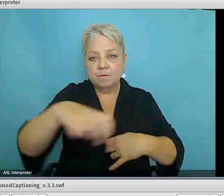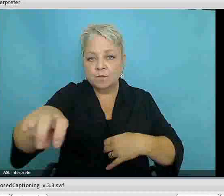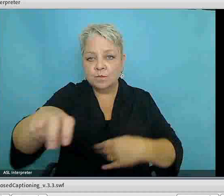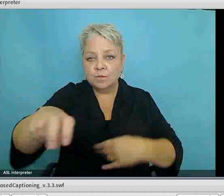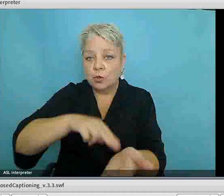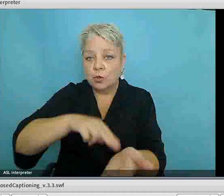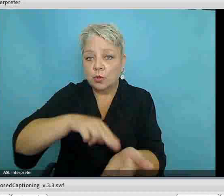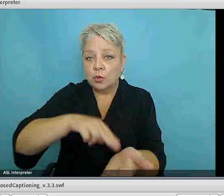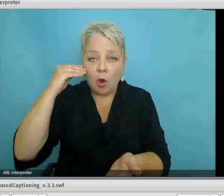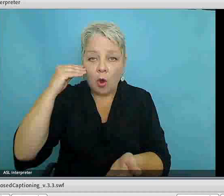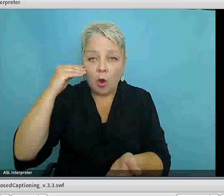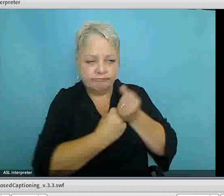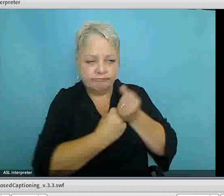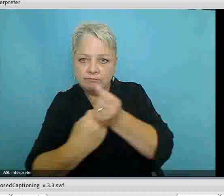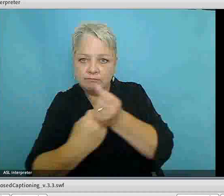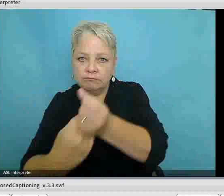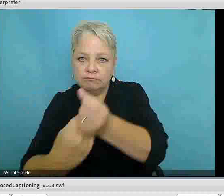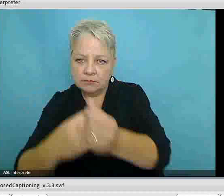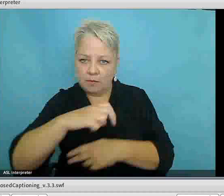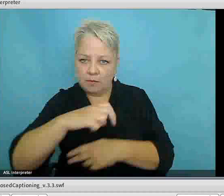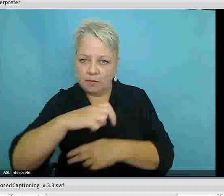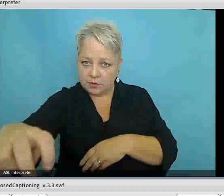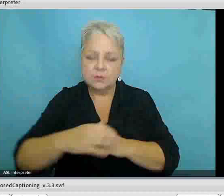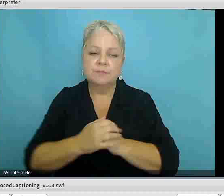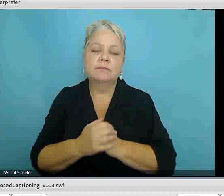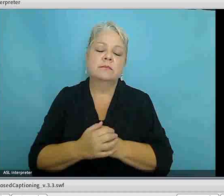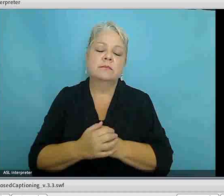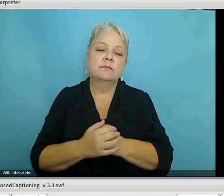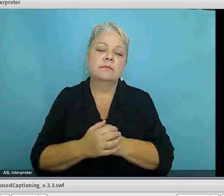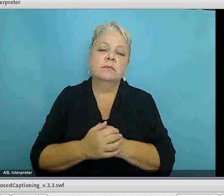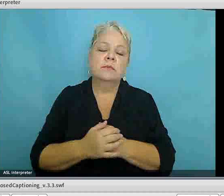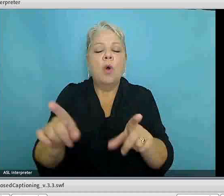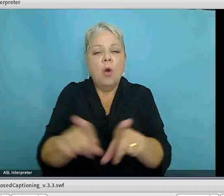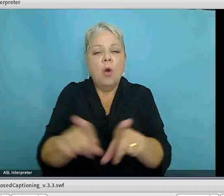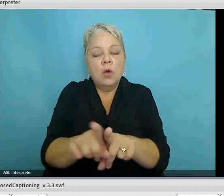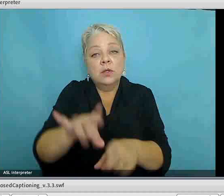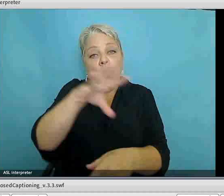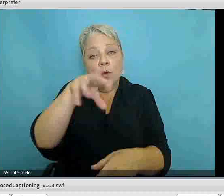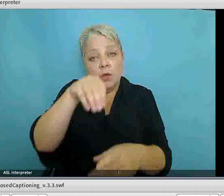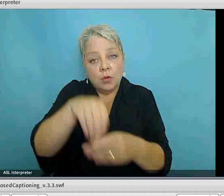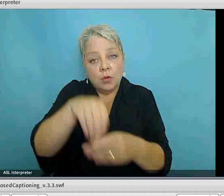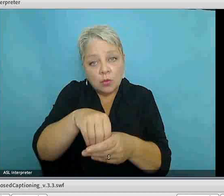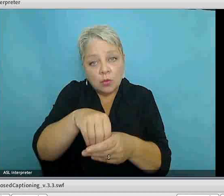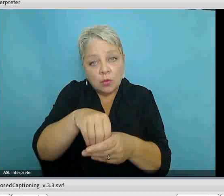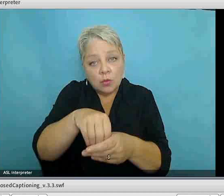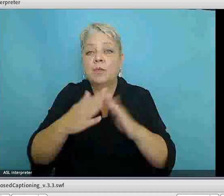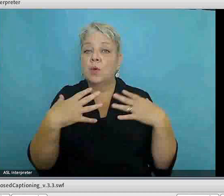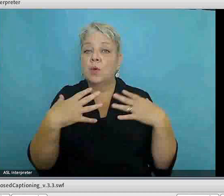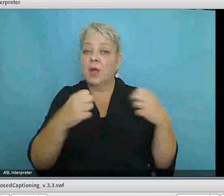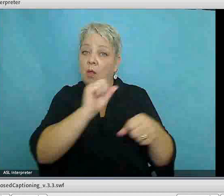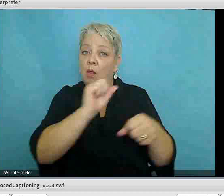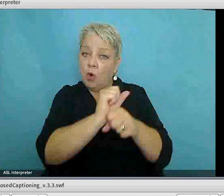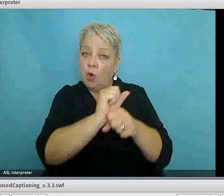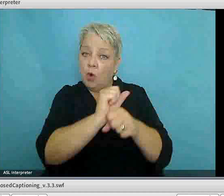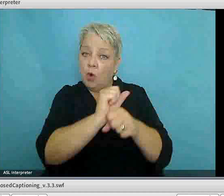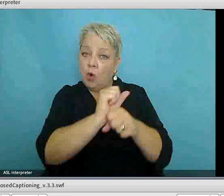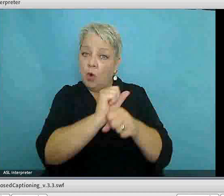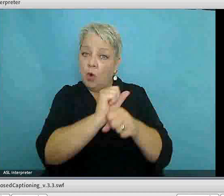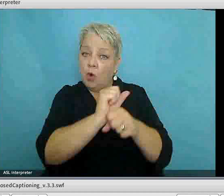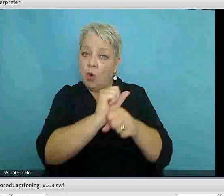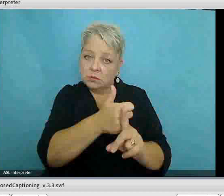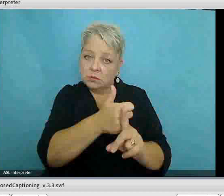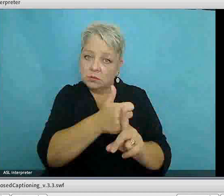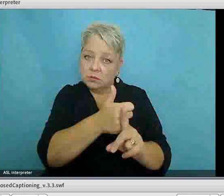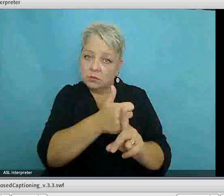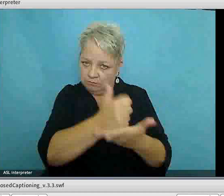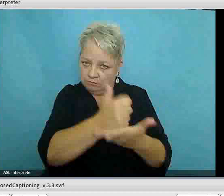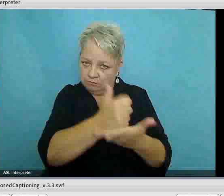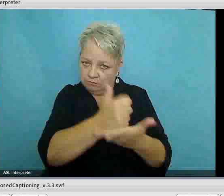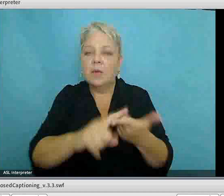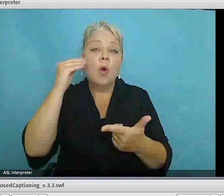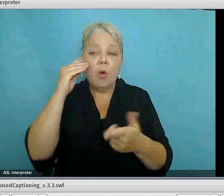It also includes the availability of community health workers, moment modifications, medication